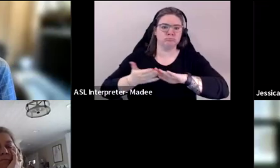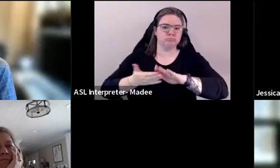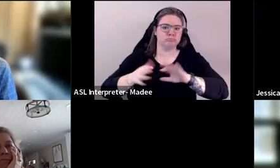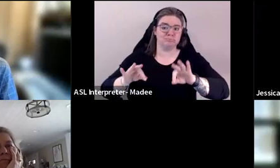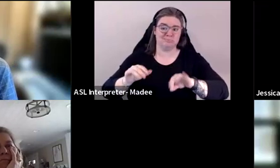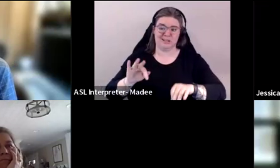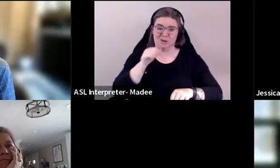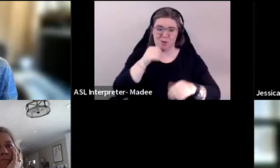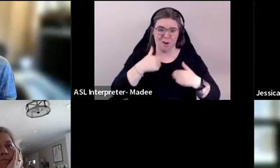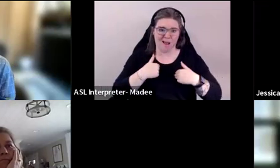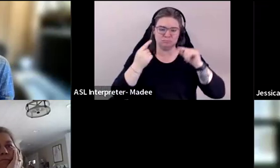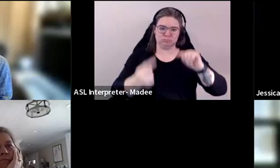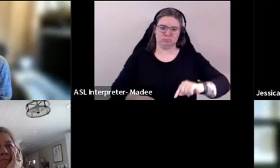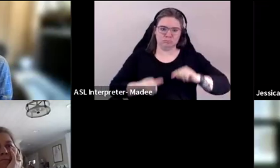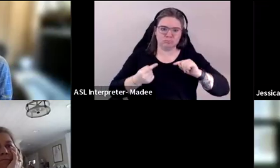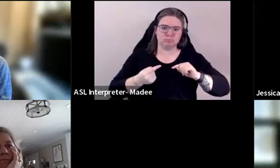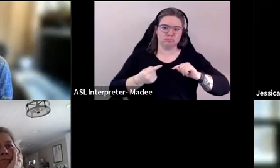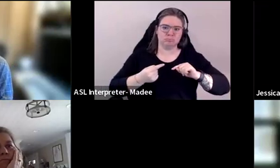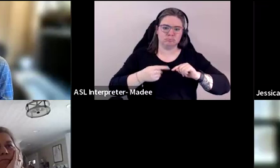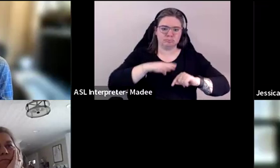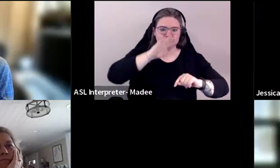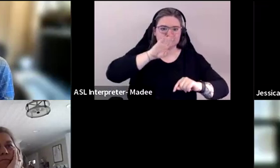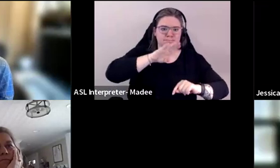Don Dew: or concentrated. When then, you're able to get these plans in motion.